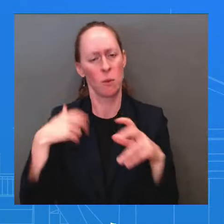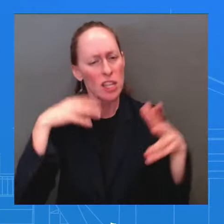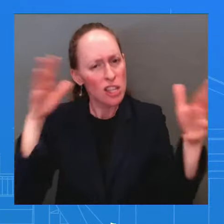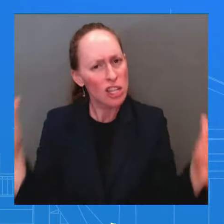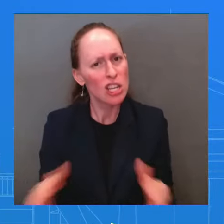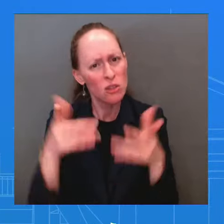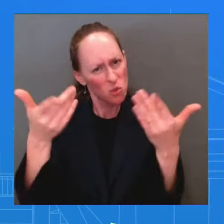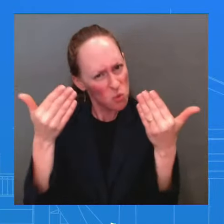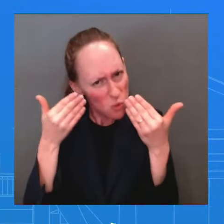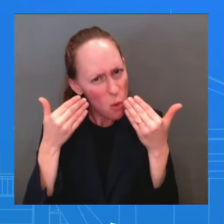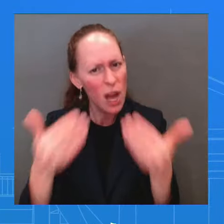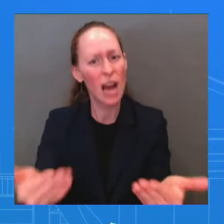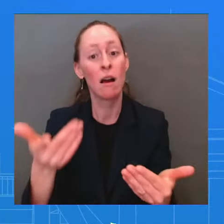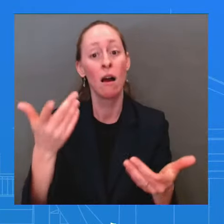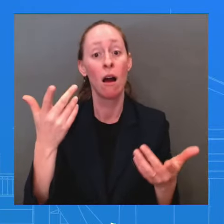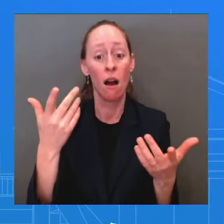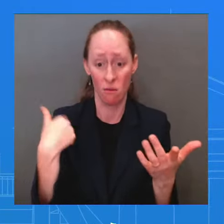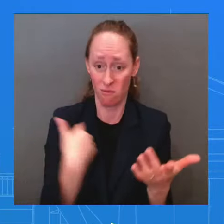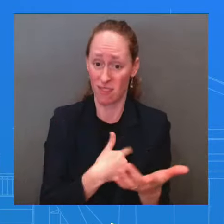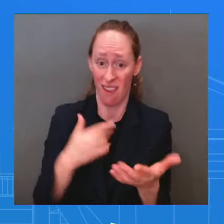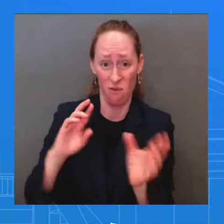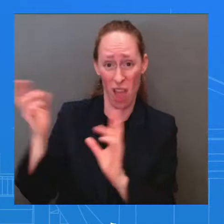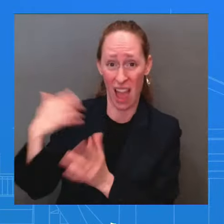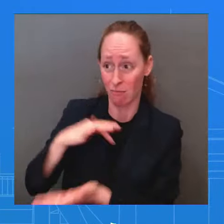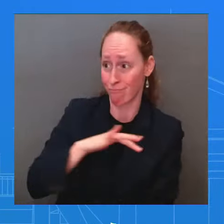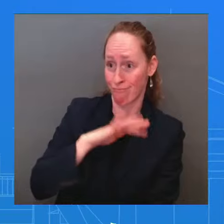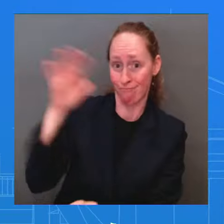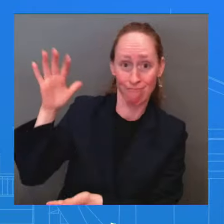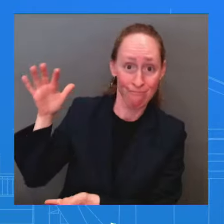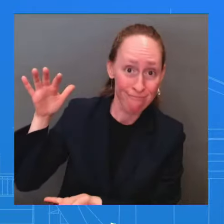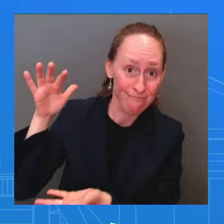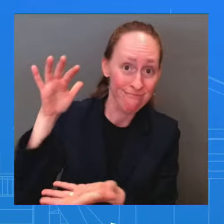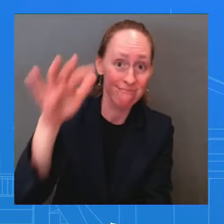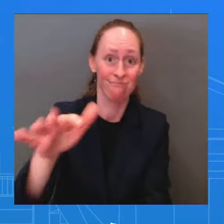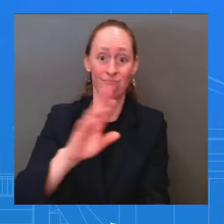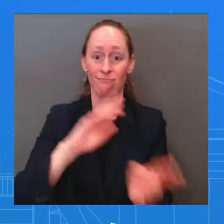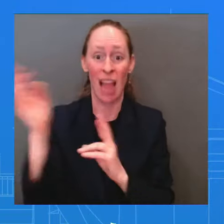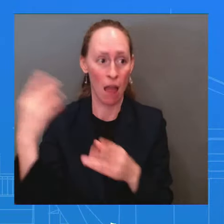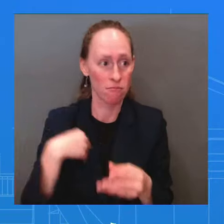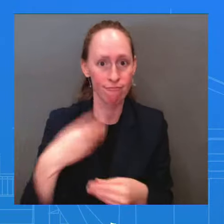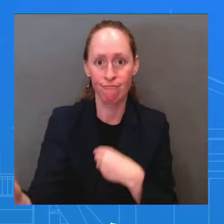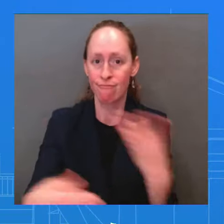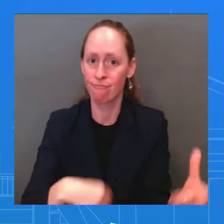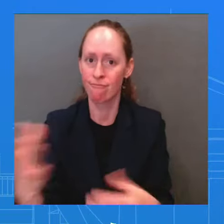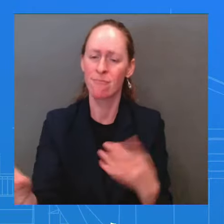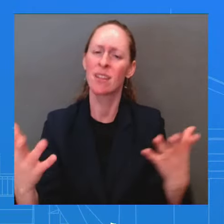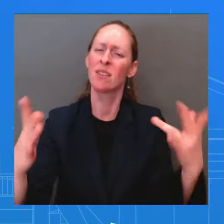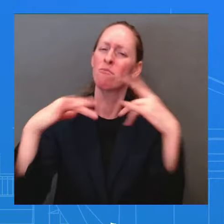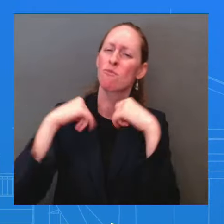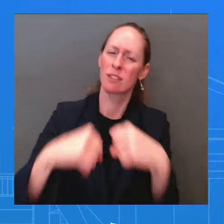we're providing -- or as we've seen these vaccines being provided now to protect themselves as we get into the winter. Go ahead, Ed.